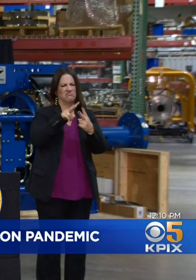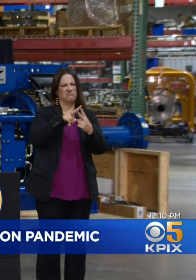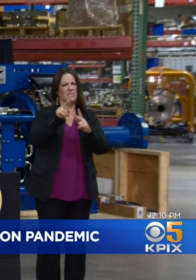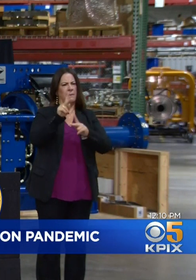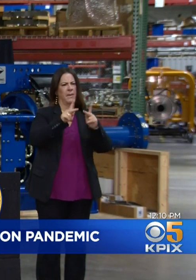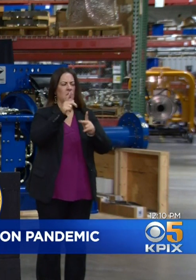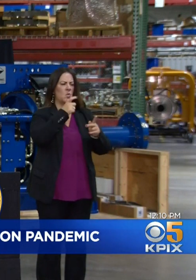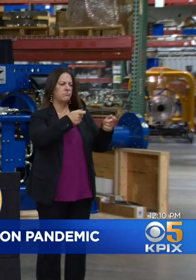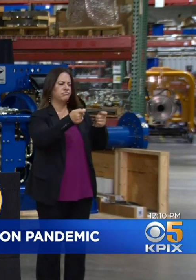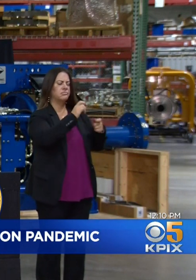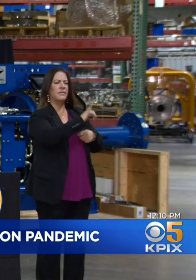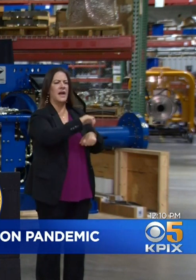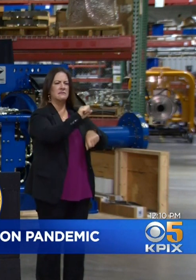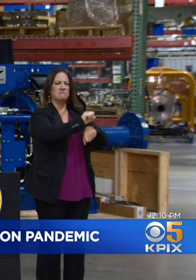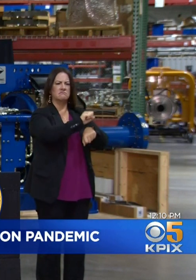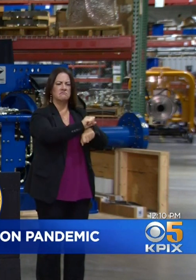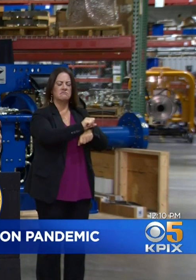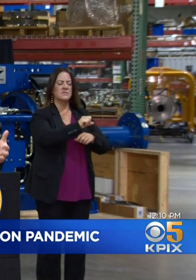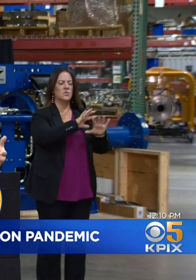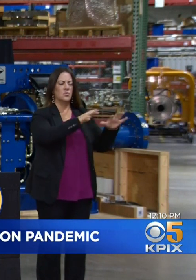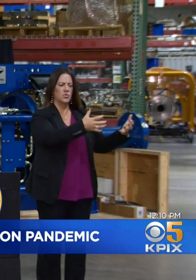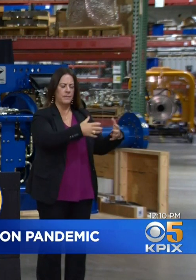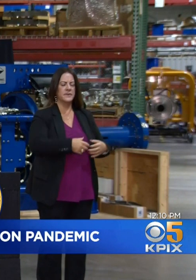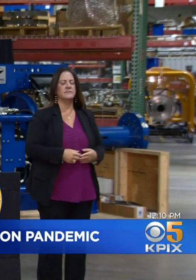AND I WANT TO THANK THE COCHAIRS OF THE TASK FORCE.